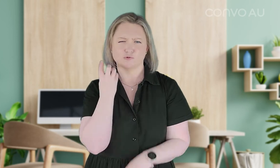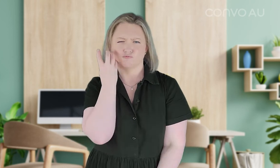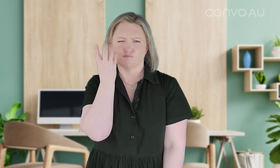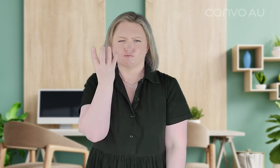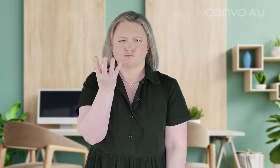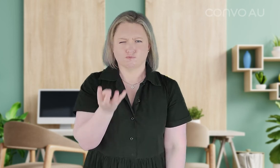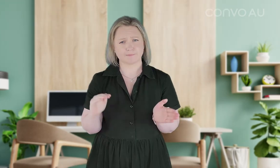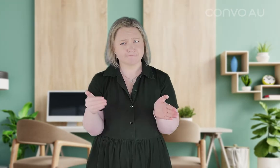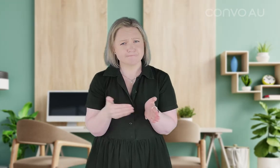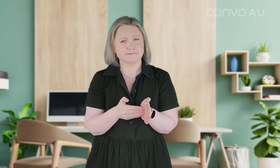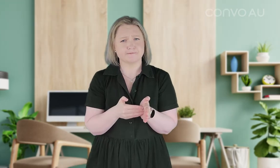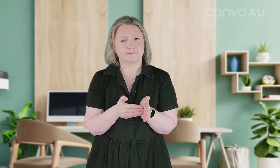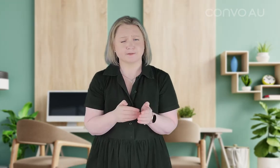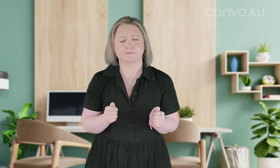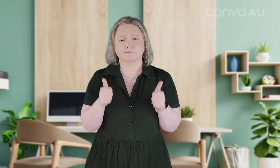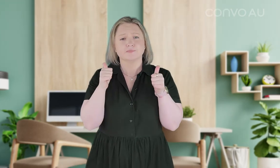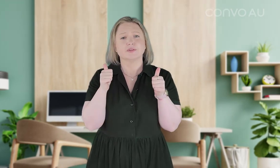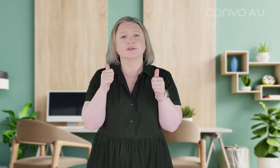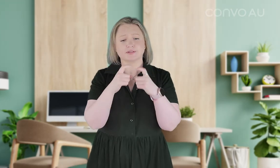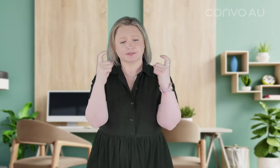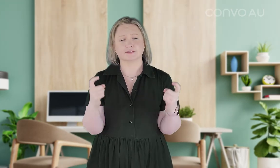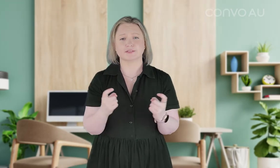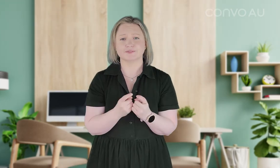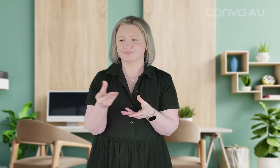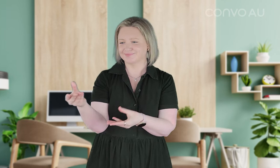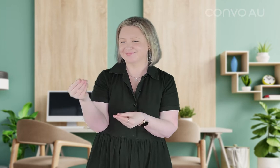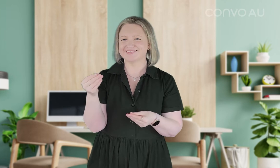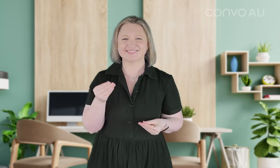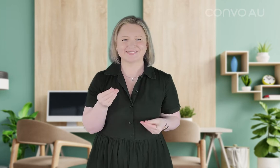Four months later, I completed my Korean Sign Language certificate.